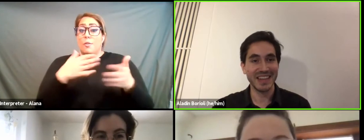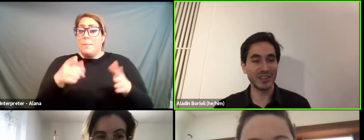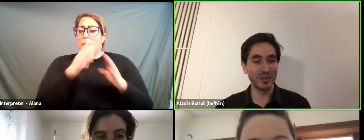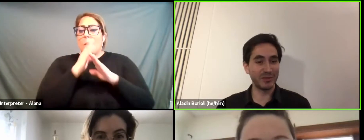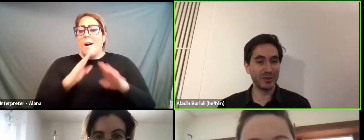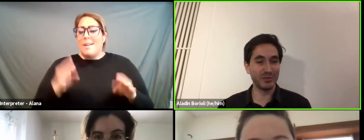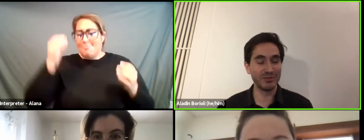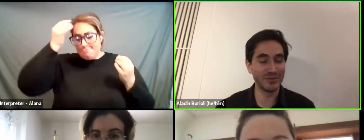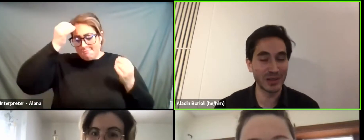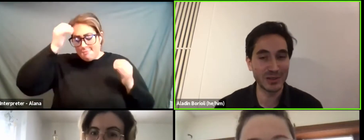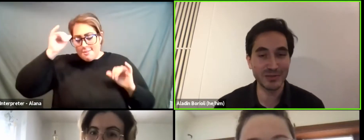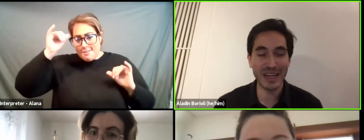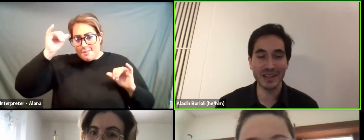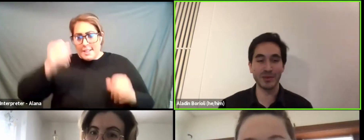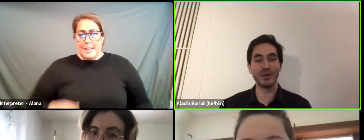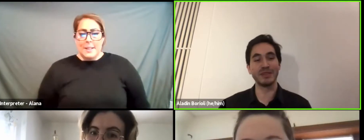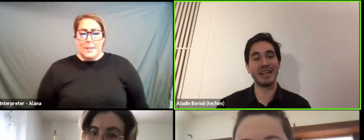I don't know if you want to react more on that,